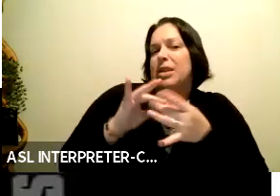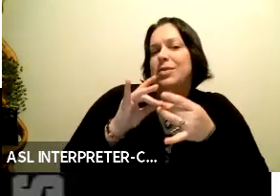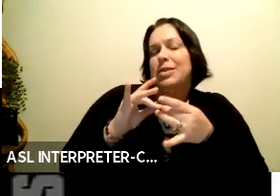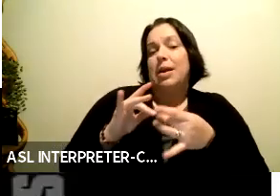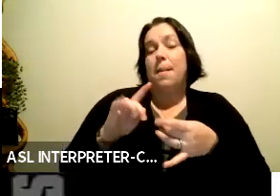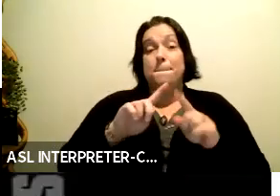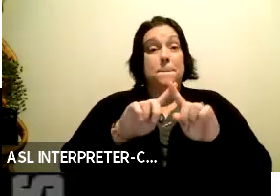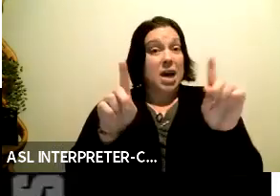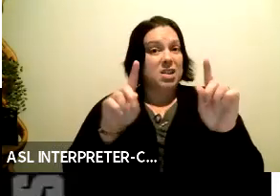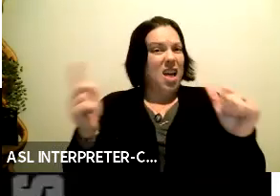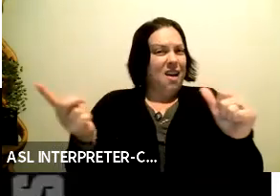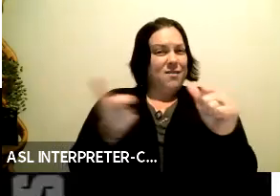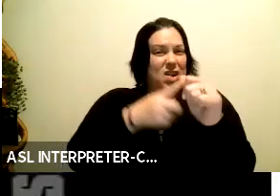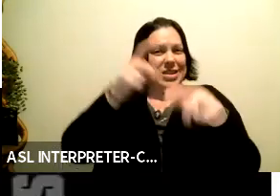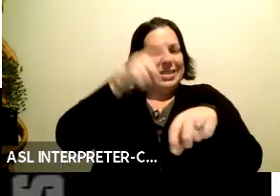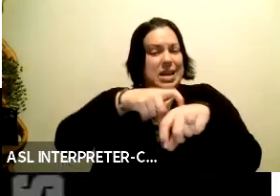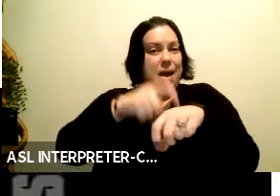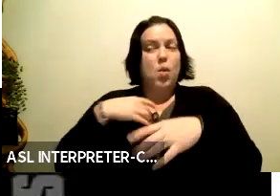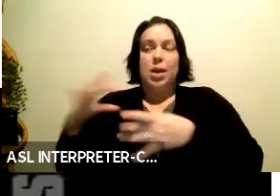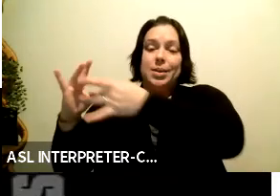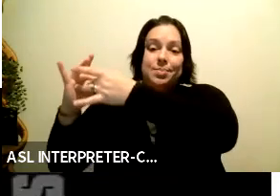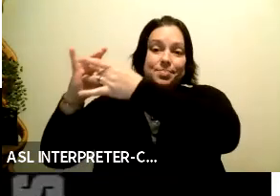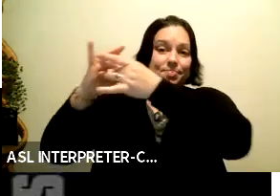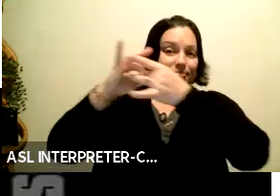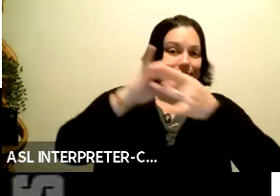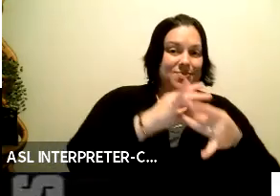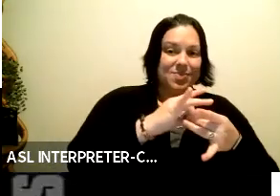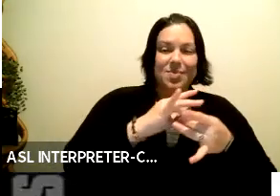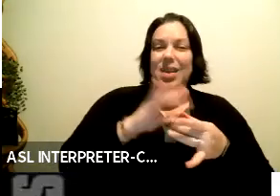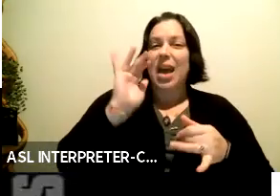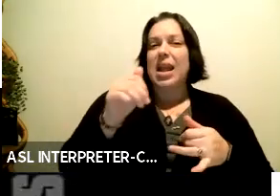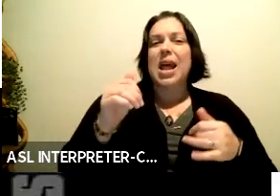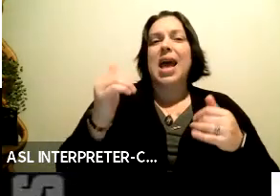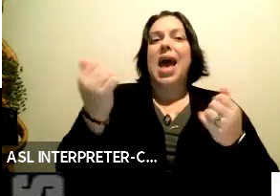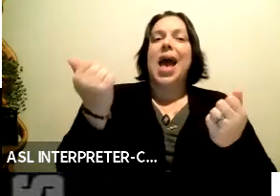time to sort of tie back to our everybody, somebody, anybody and nobody story. It was